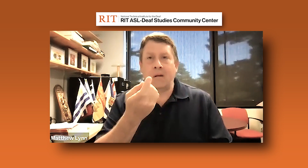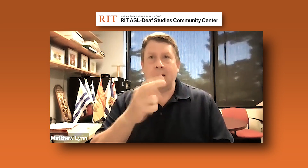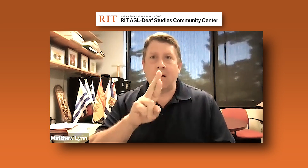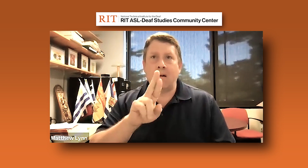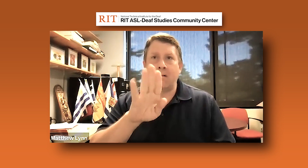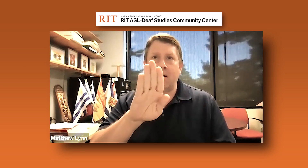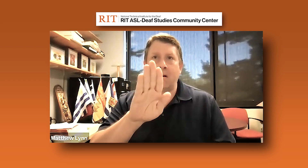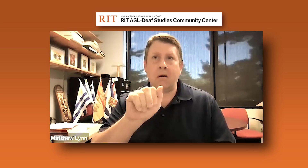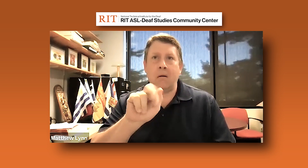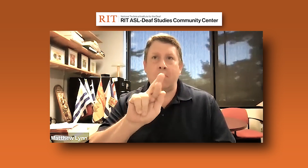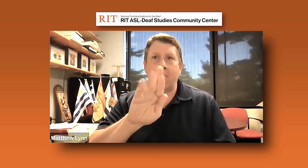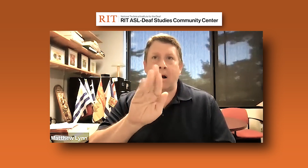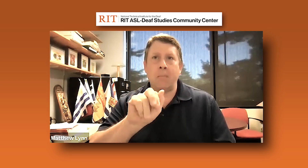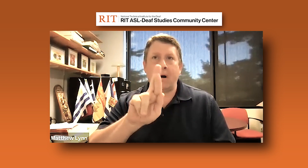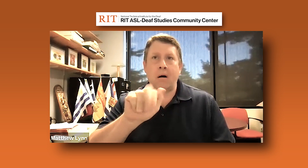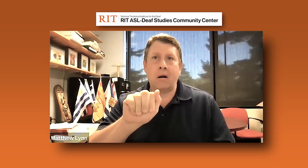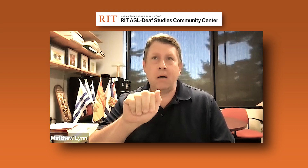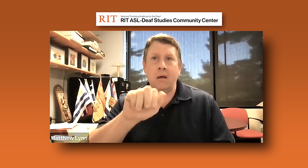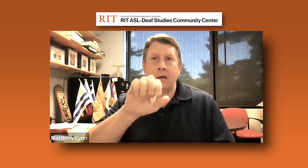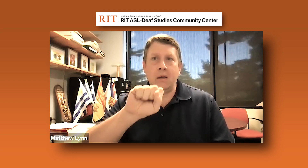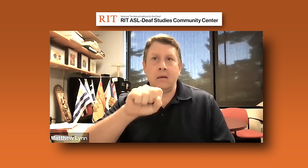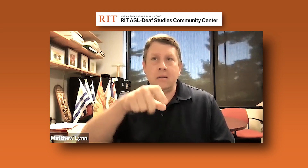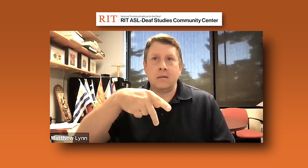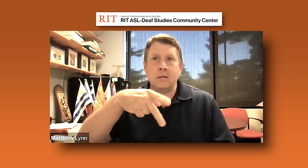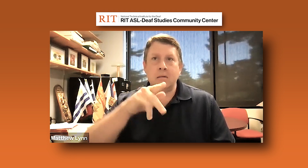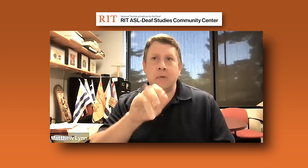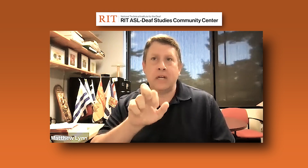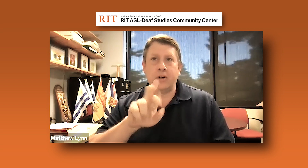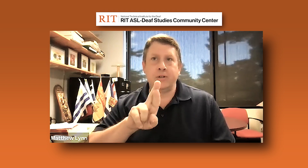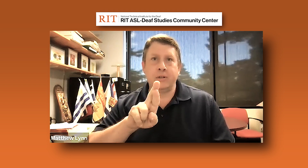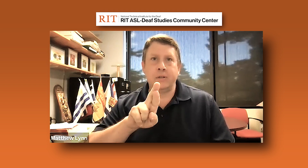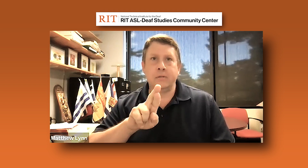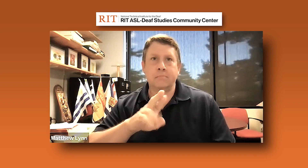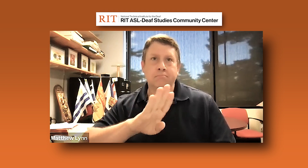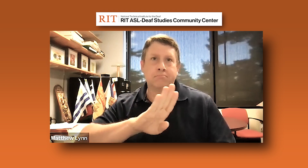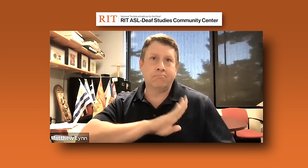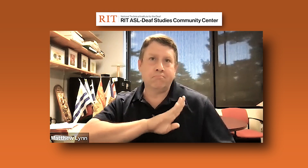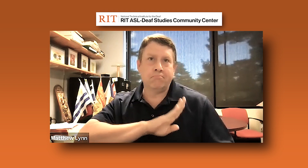It is my honor to introduce Dr. Barbara Spiecker.